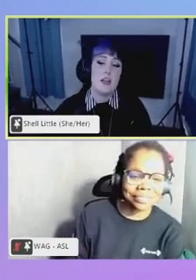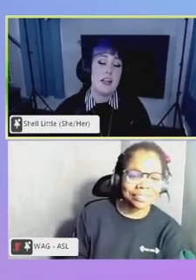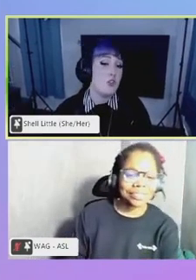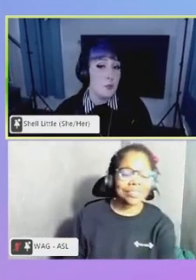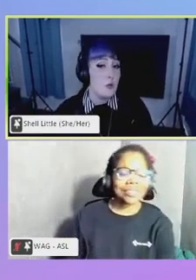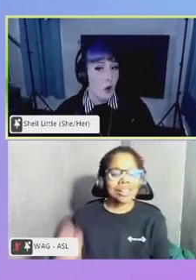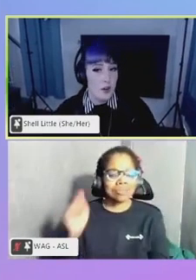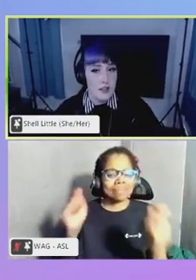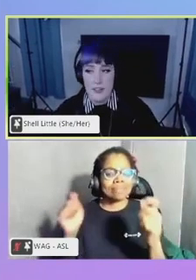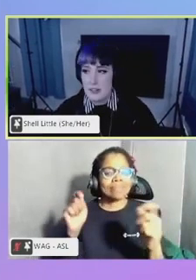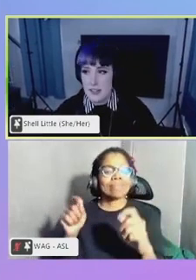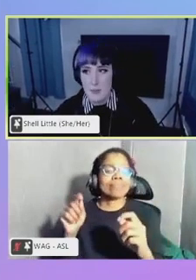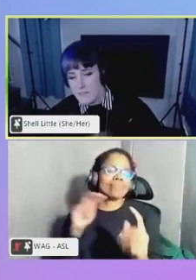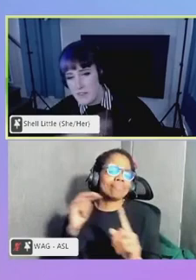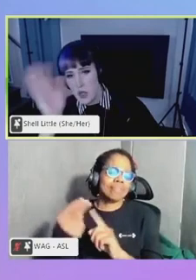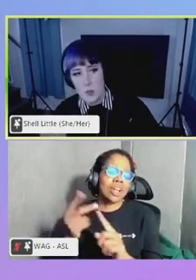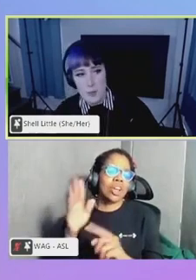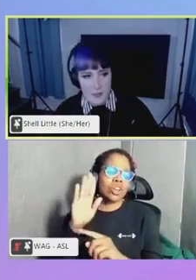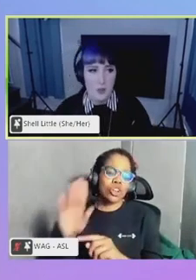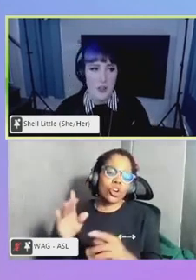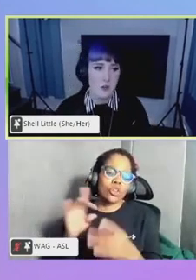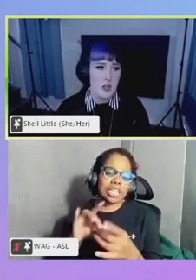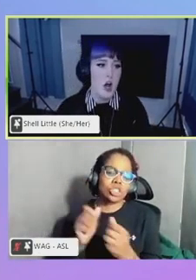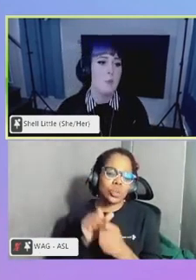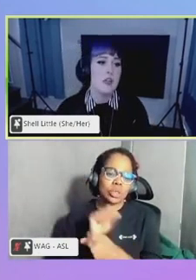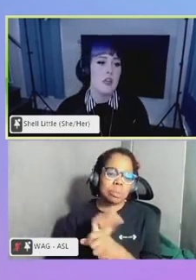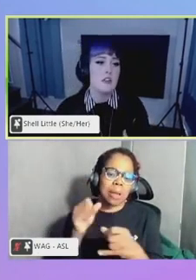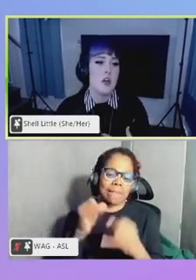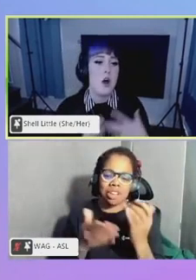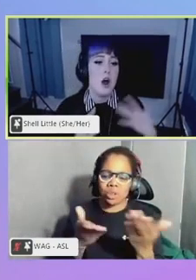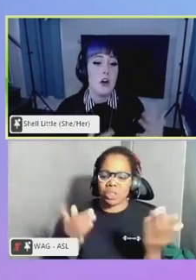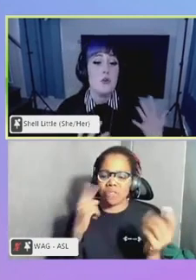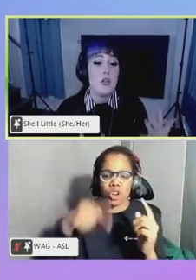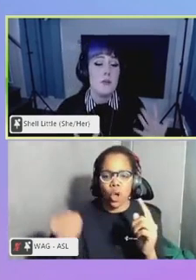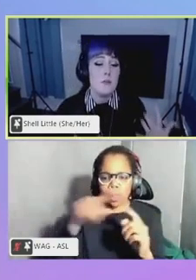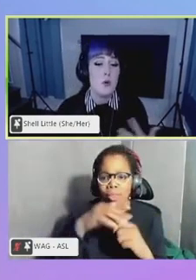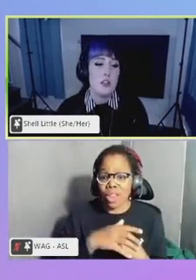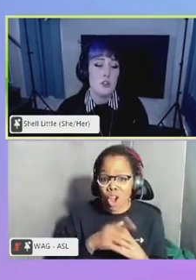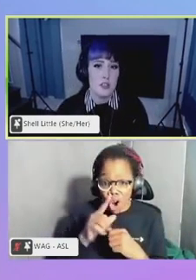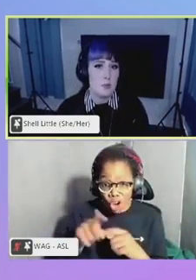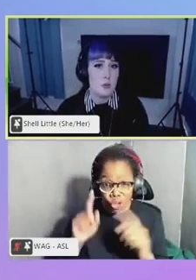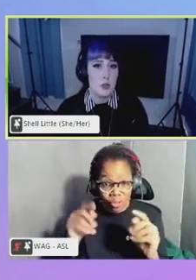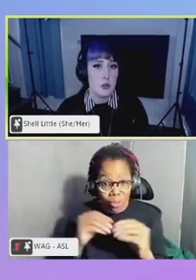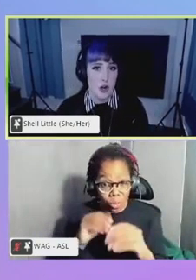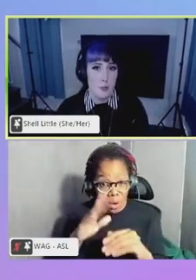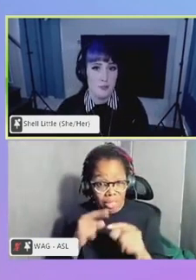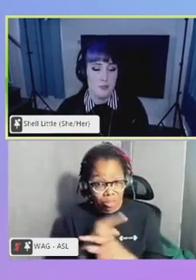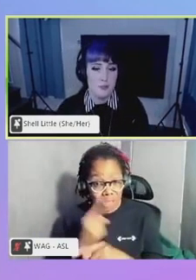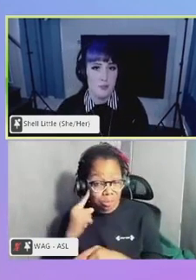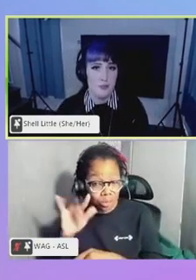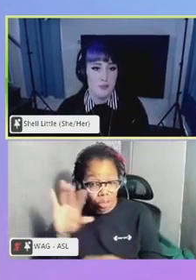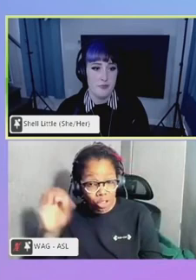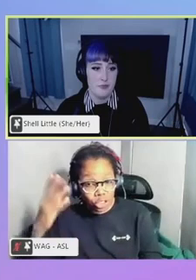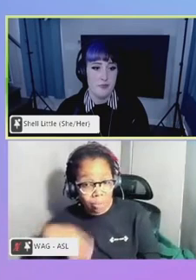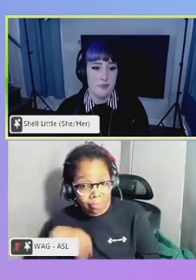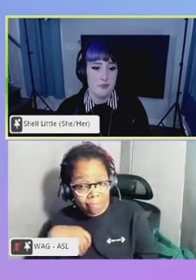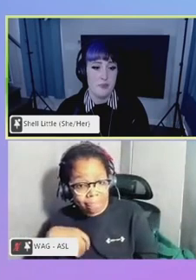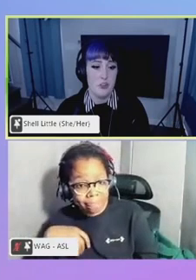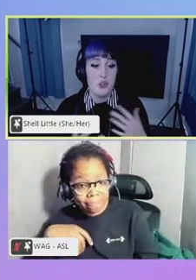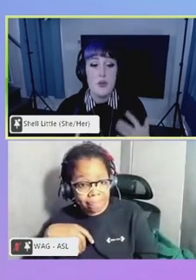a 30 minutes of out in your day so that your brain can process the stress. This is my number one. Please, please take this advice. And reevaluate your relationship